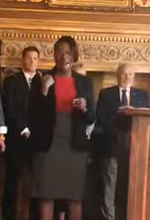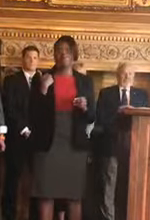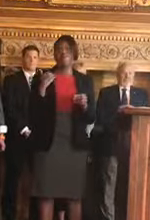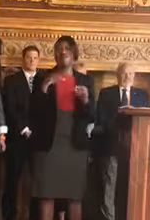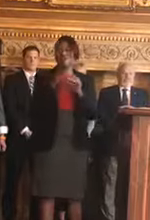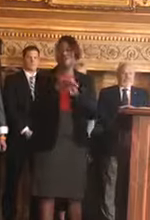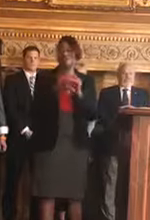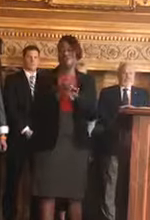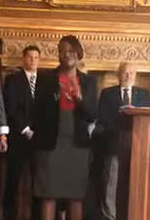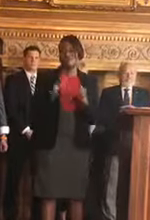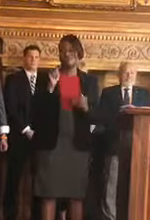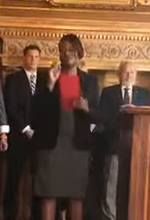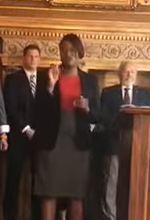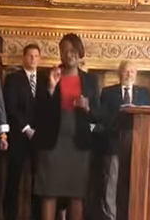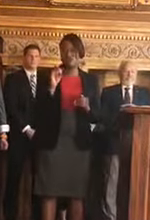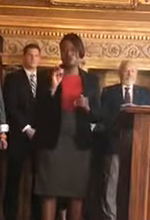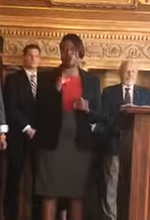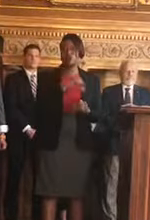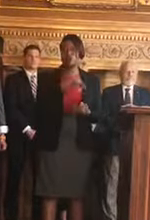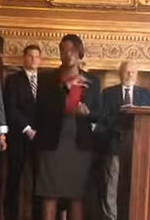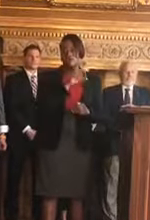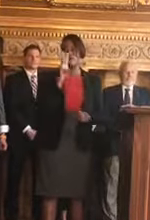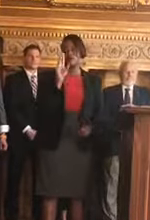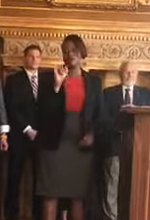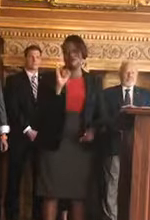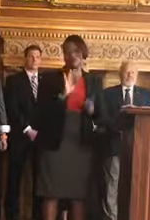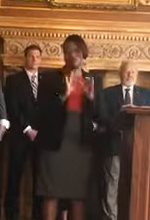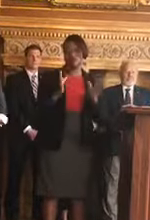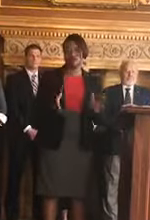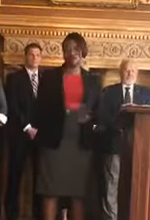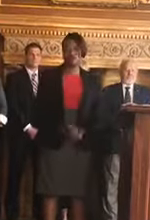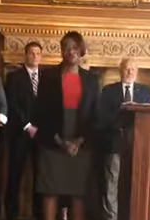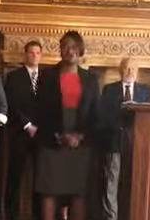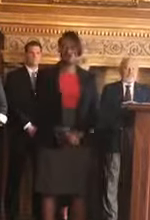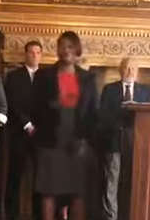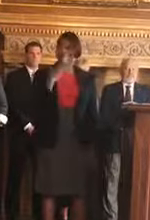It's important for my daughters as they grow up that they have access to qualified interpreters